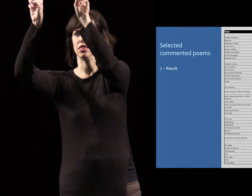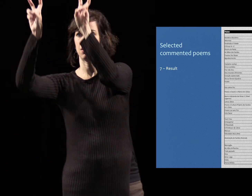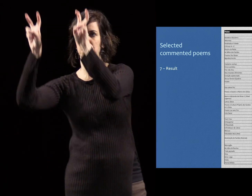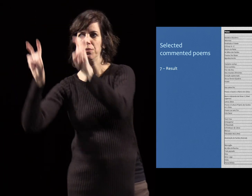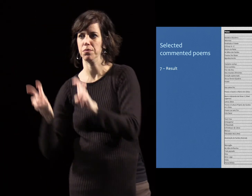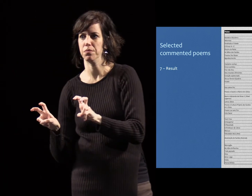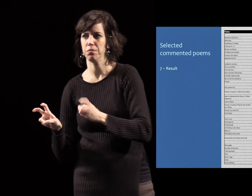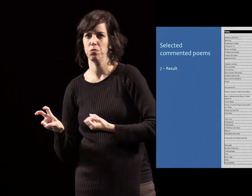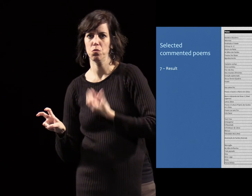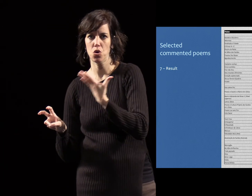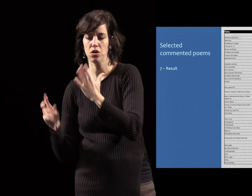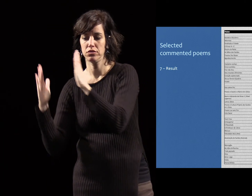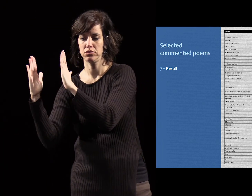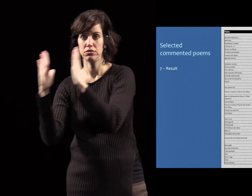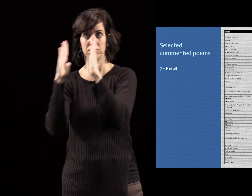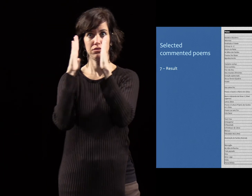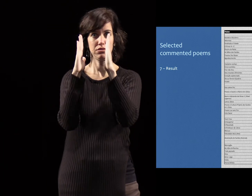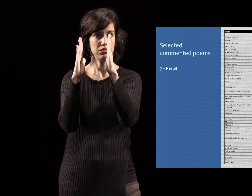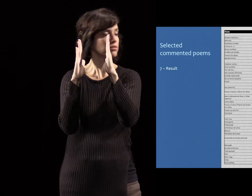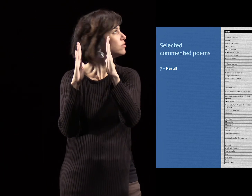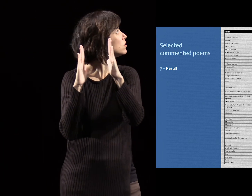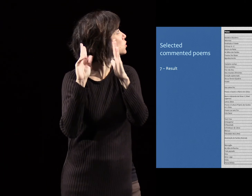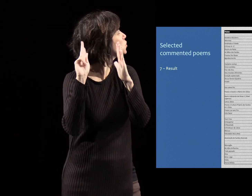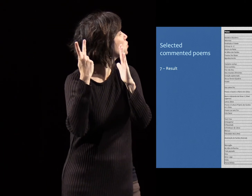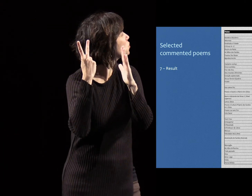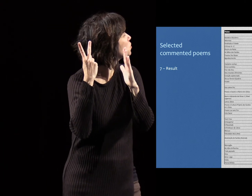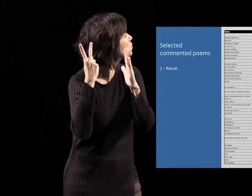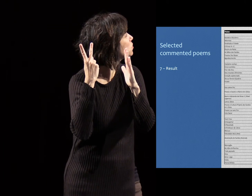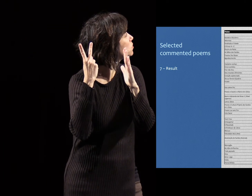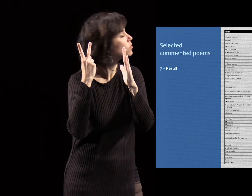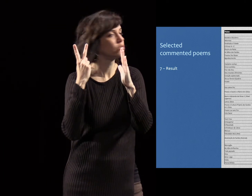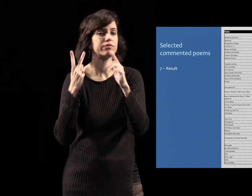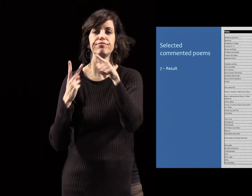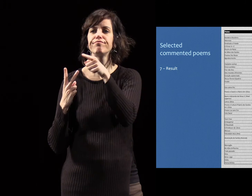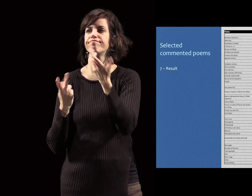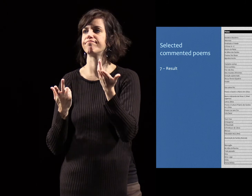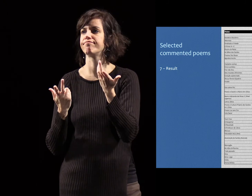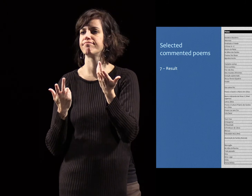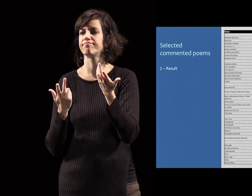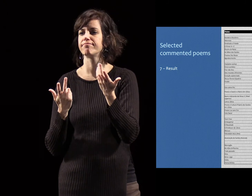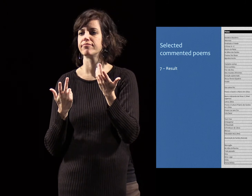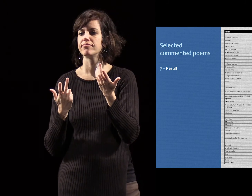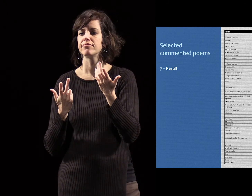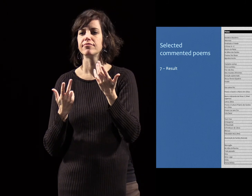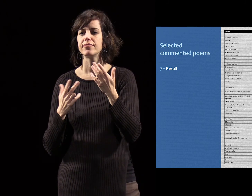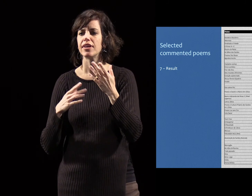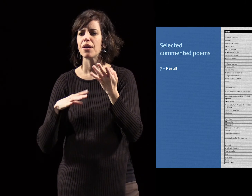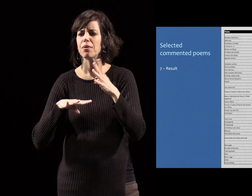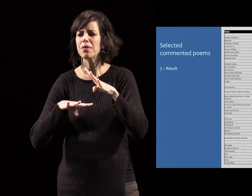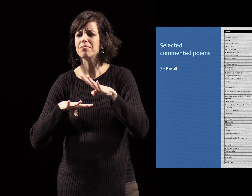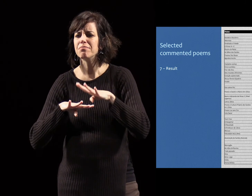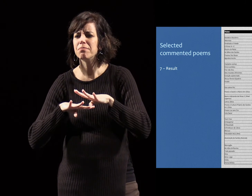On this chart, you can see in the various columns-- It starts with the titles or subjects.